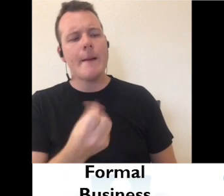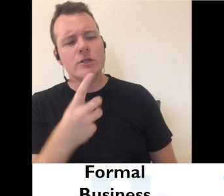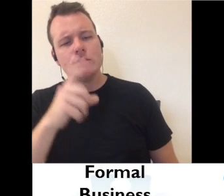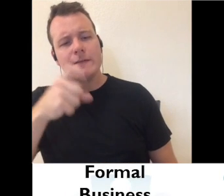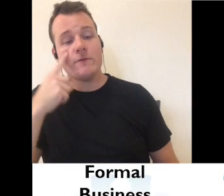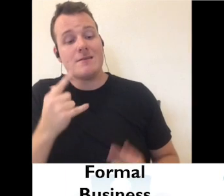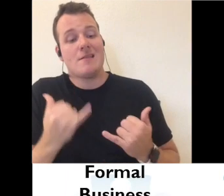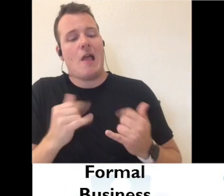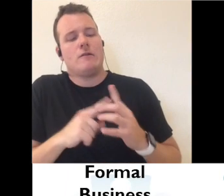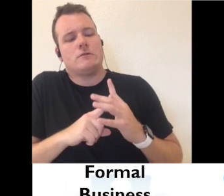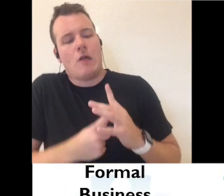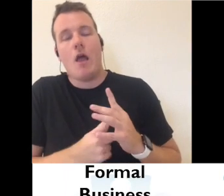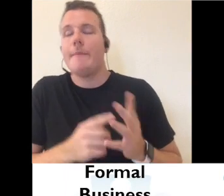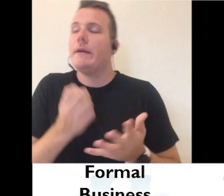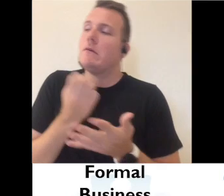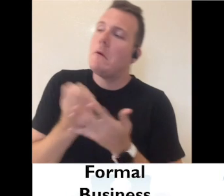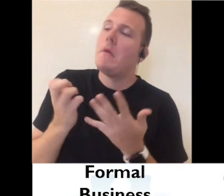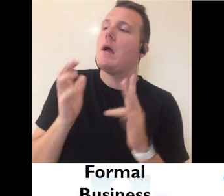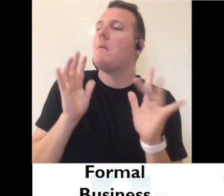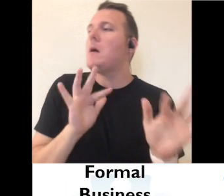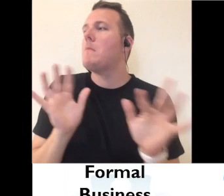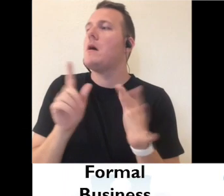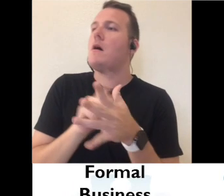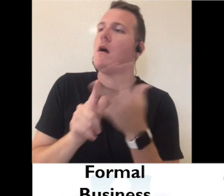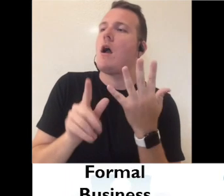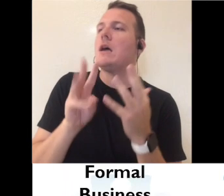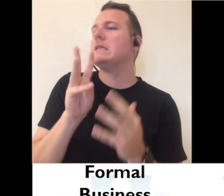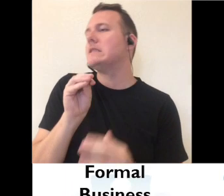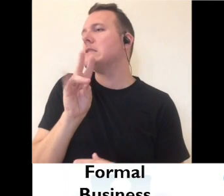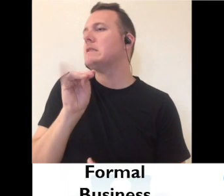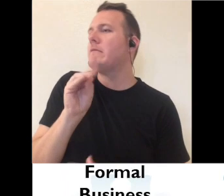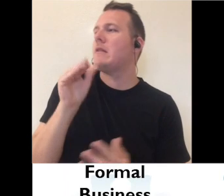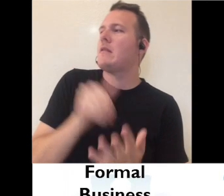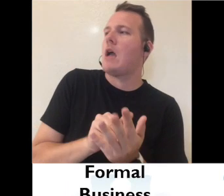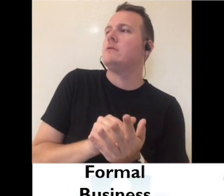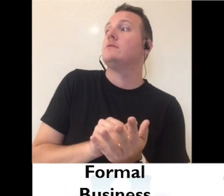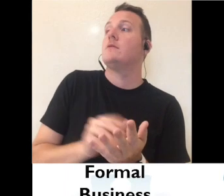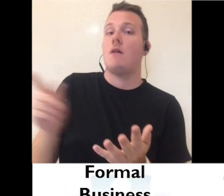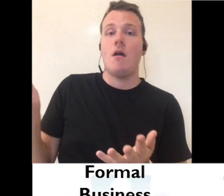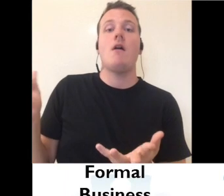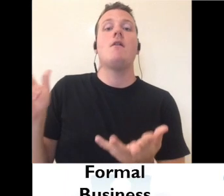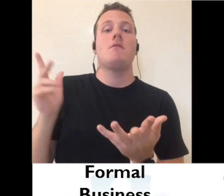need 60, 70 grand. Okay then the next thing you do is when you- when revenues